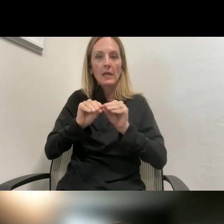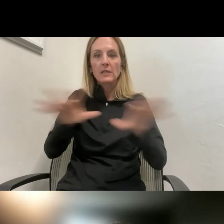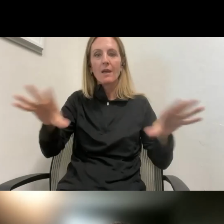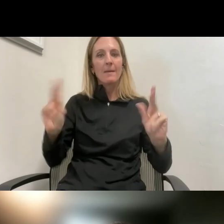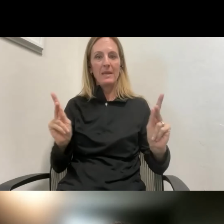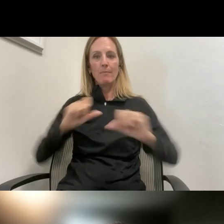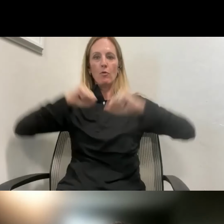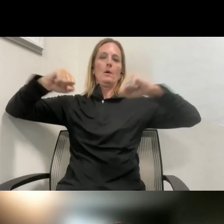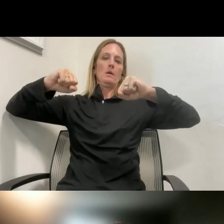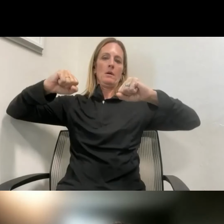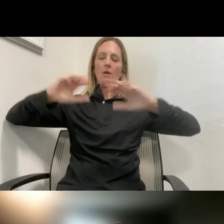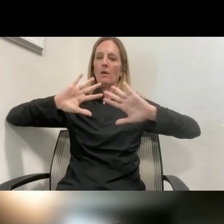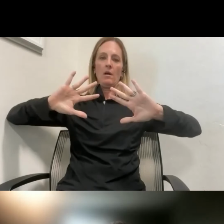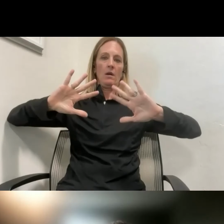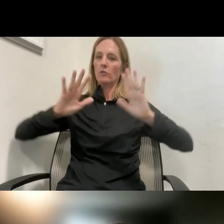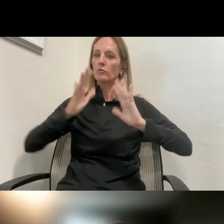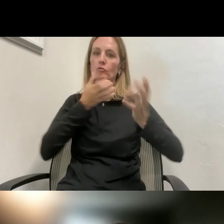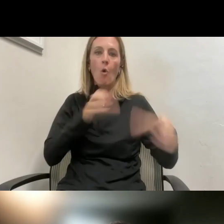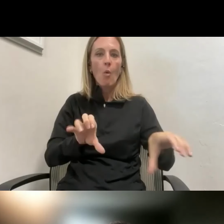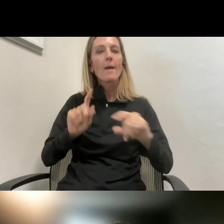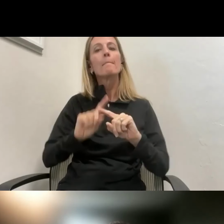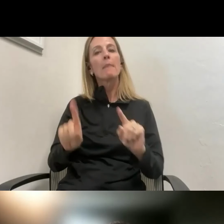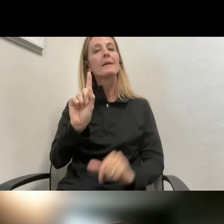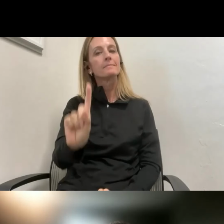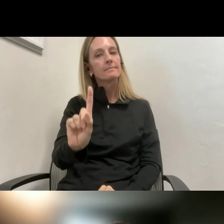It's important for us to remember that change and adaptation